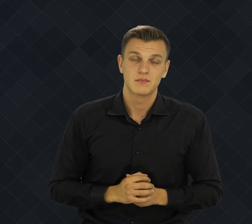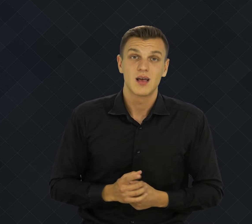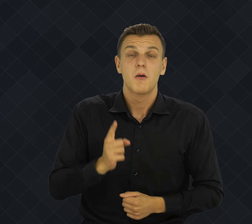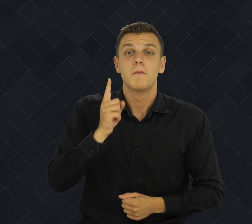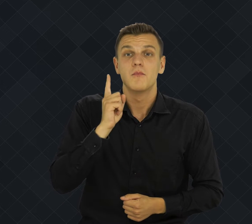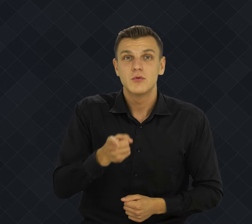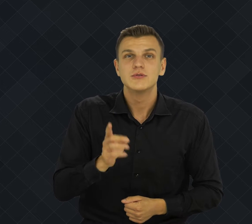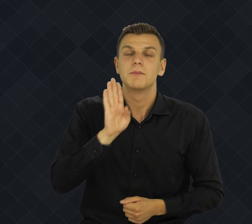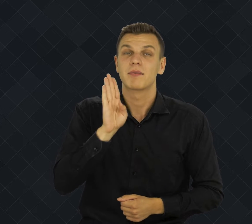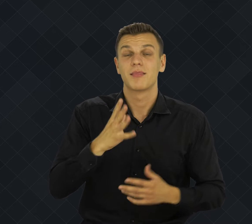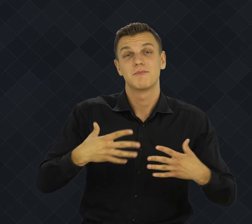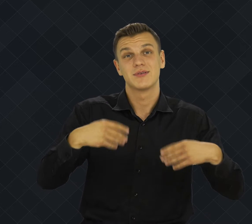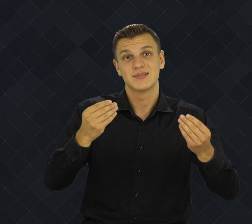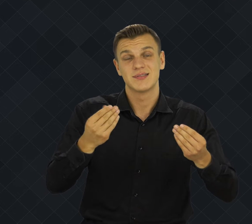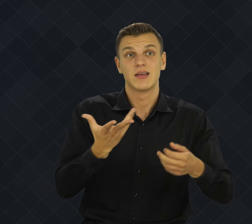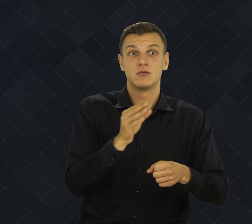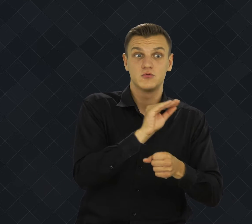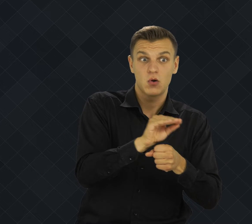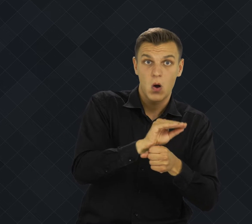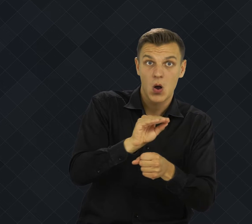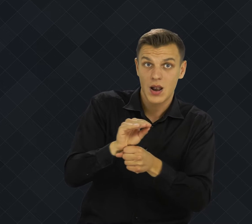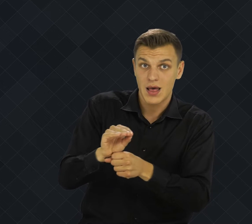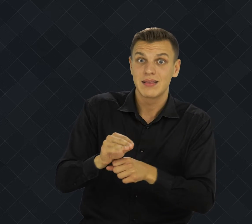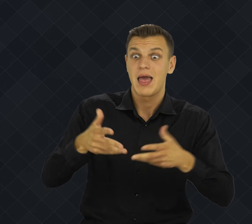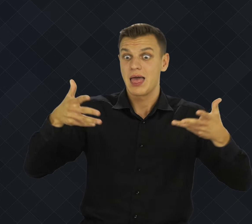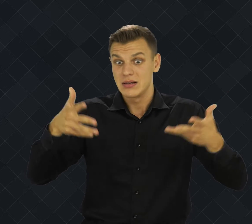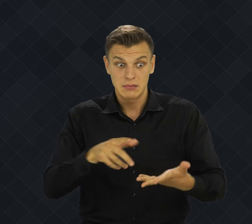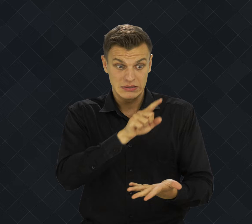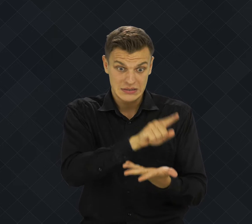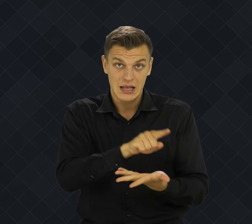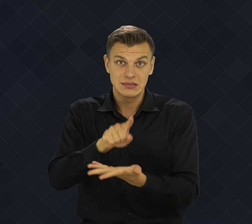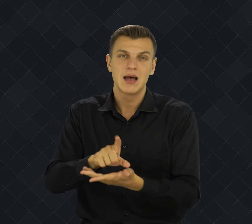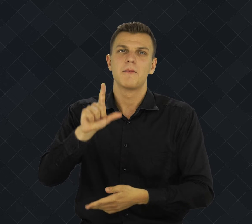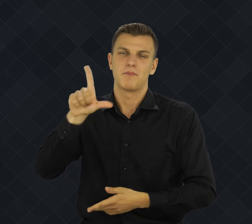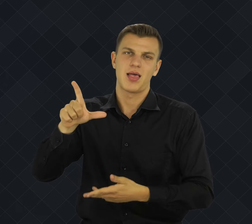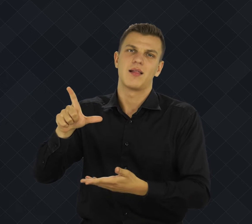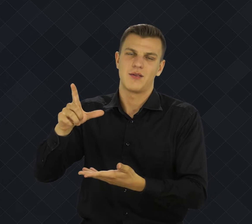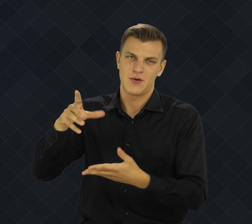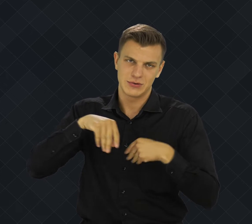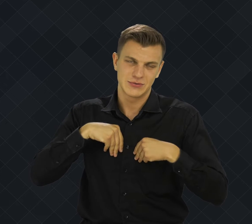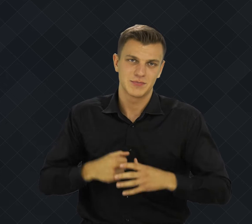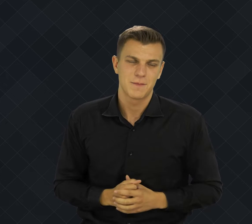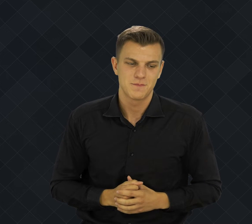must take training and pass an exam.